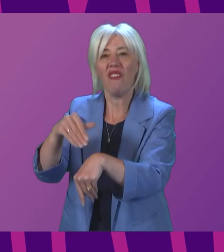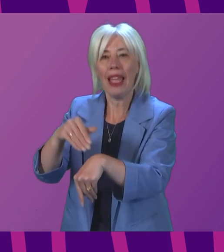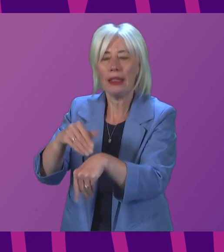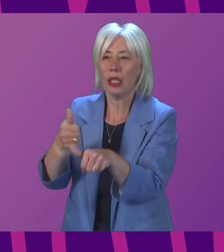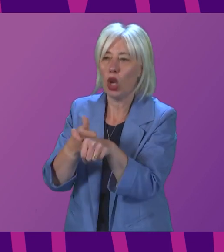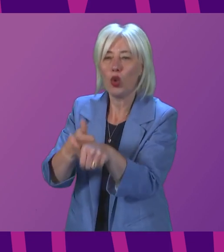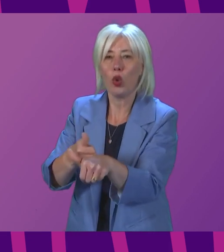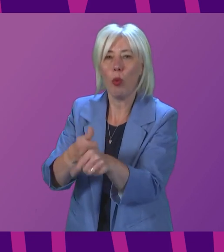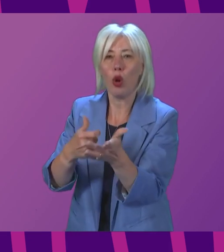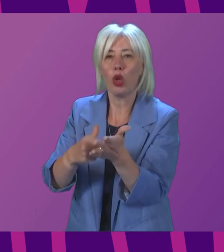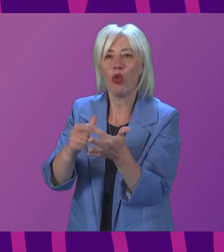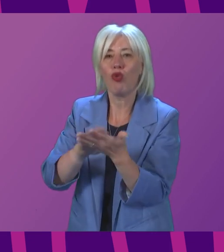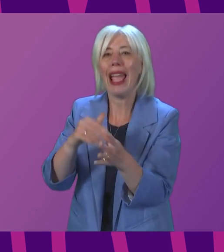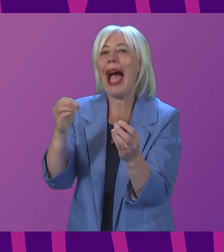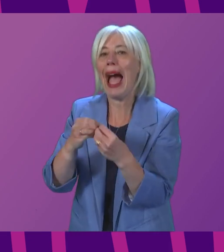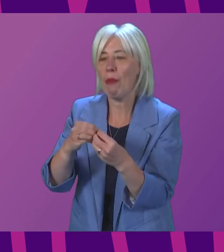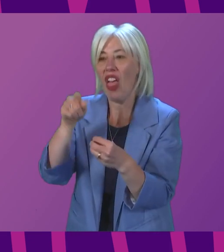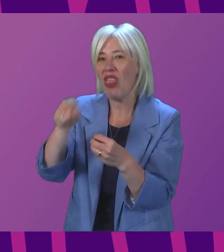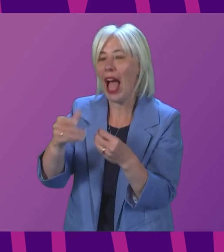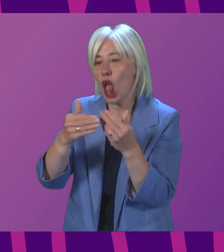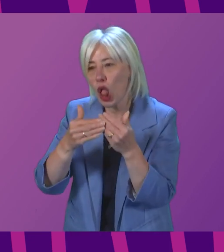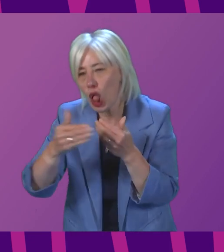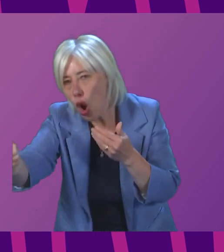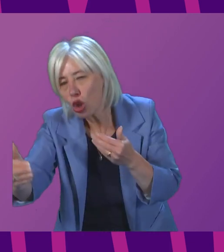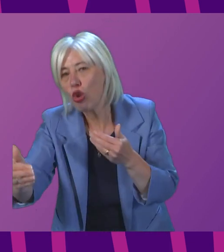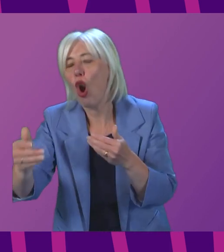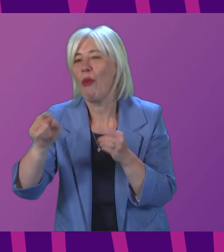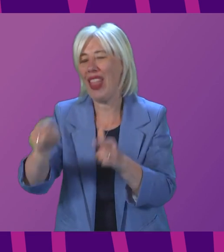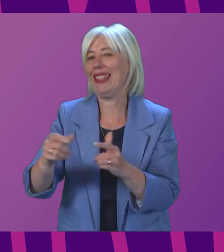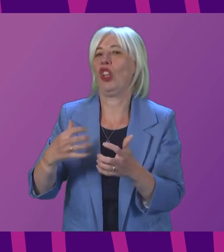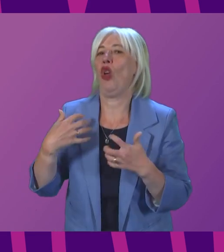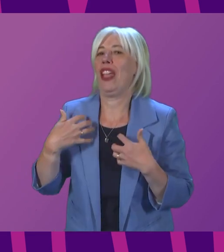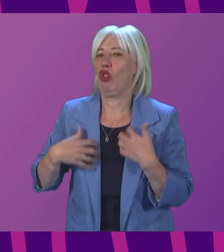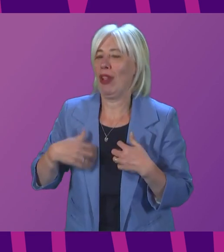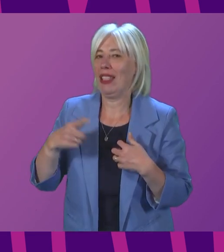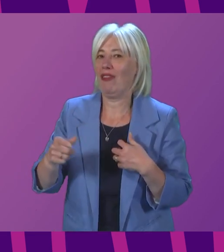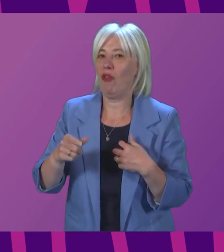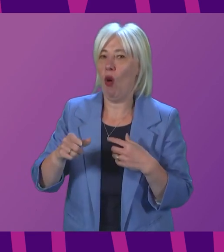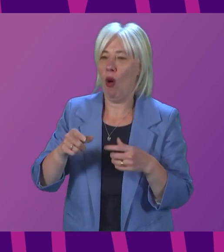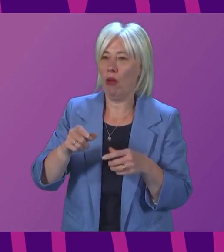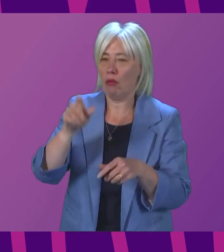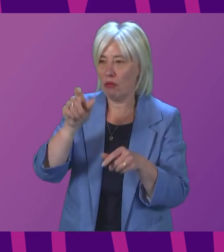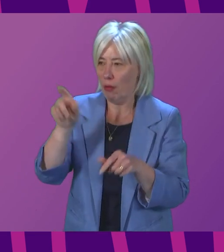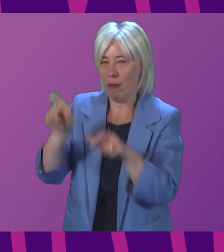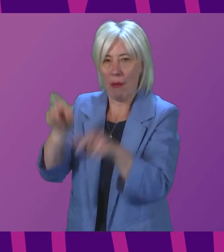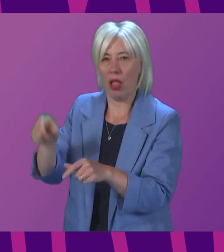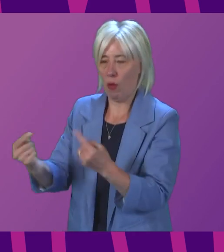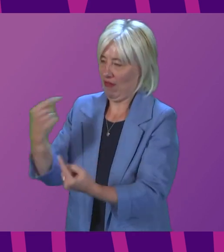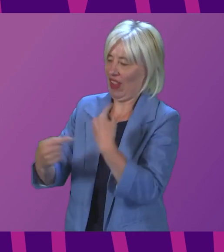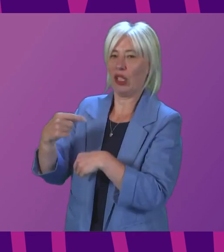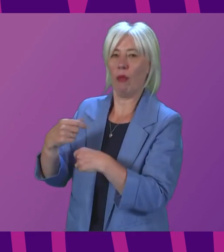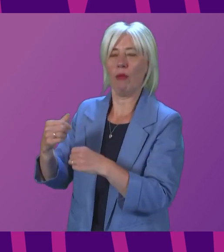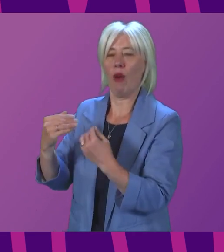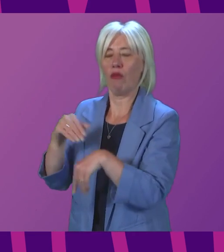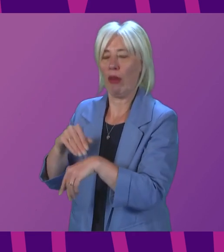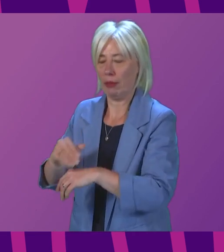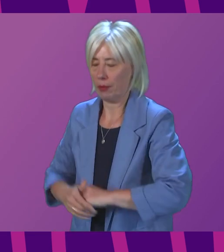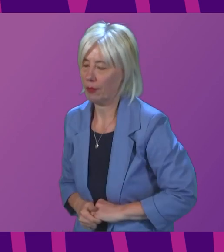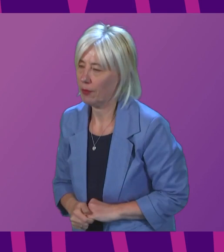because that is in the long-term interests of potential and actual victims of crime.